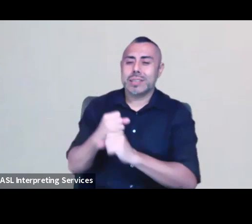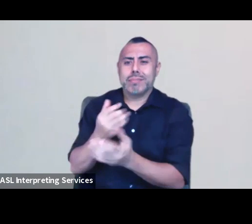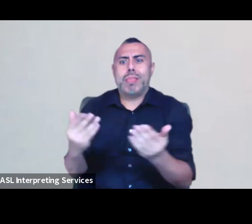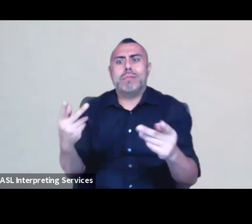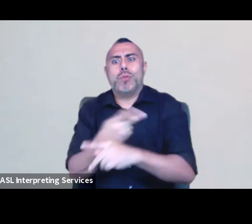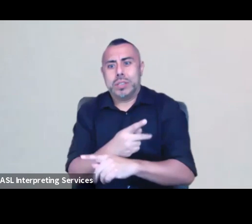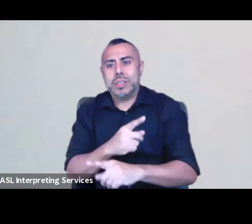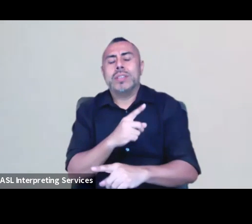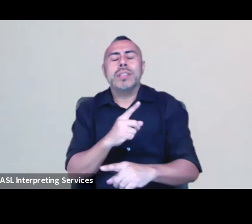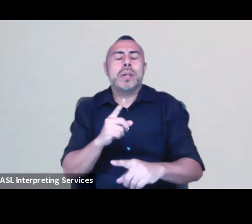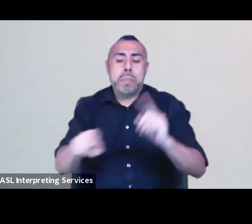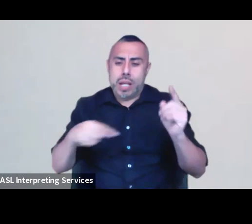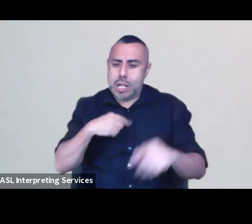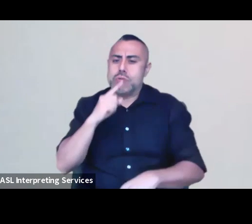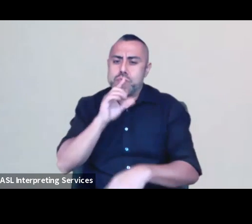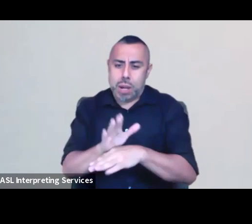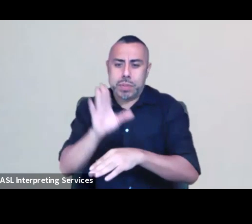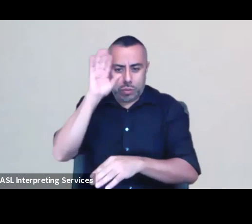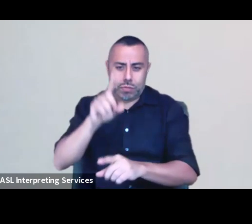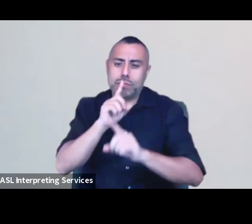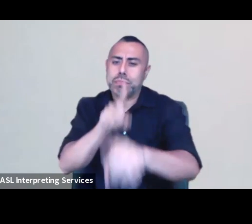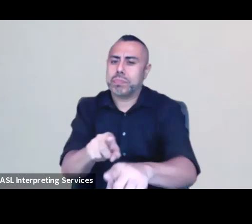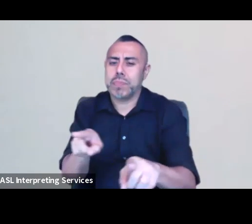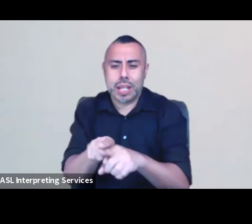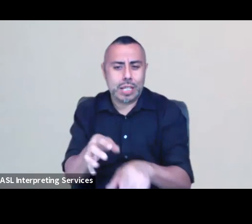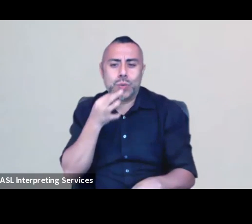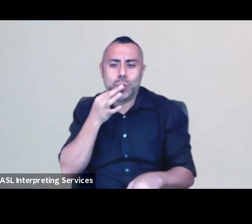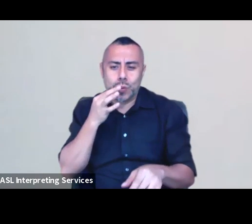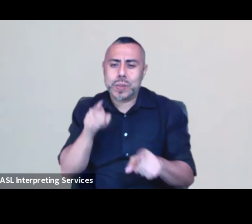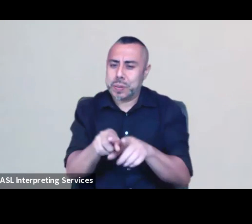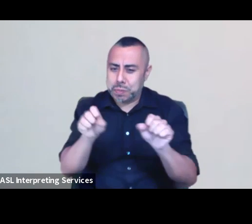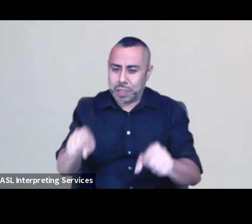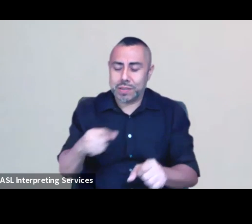and because I forgot to introduce myself when I first started talking, I'll do it now.